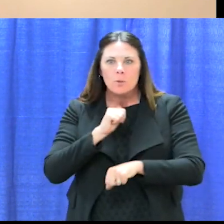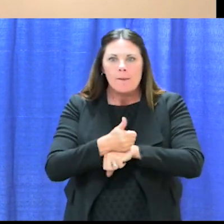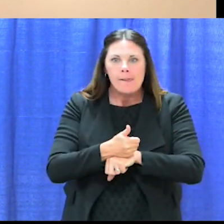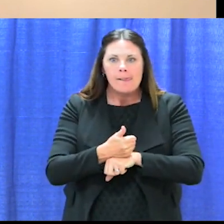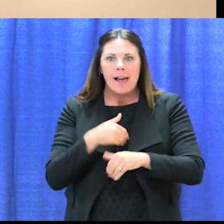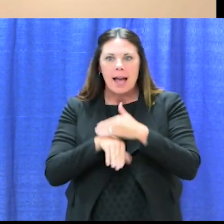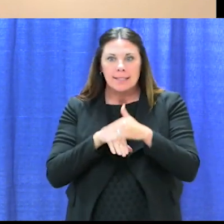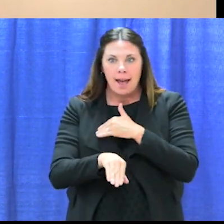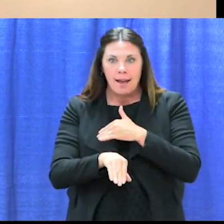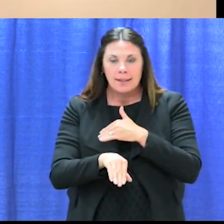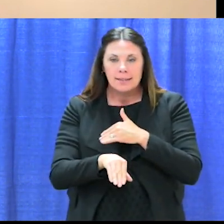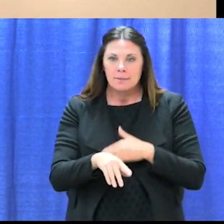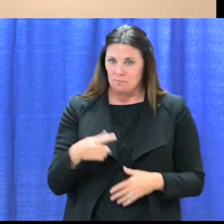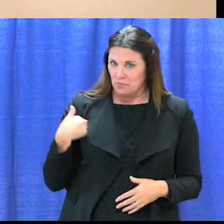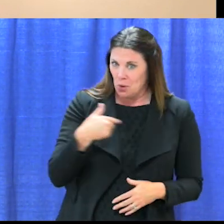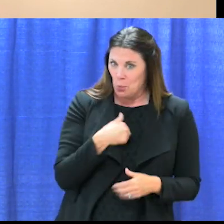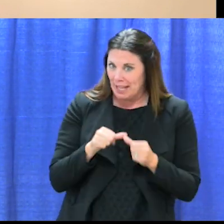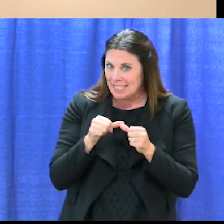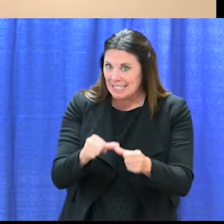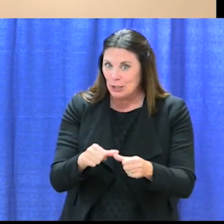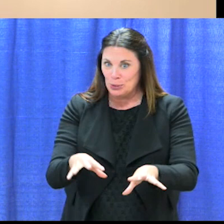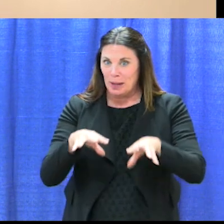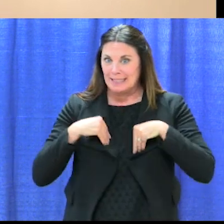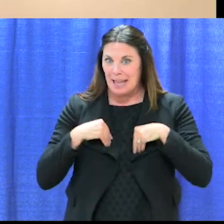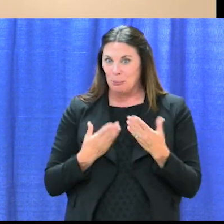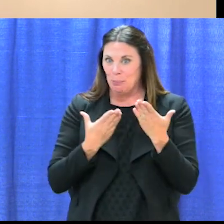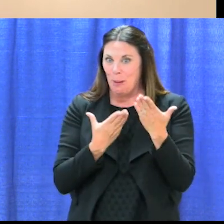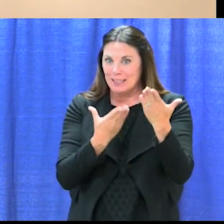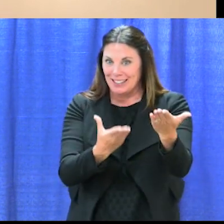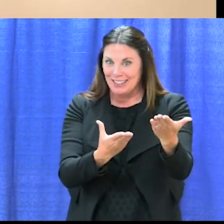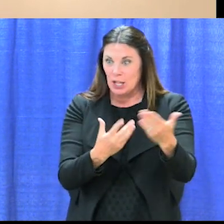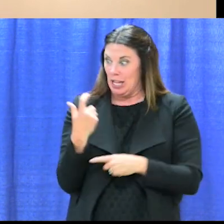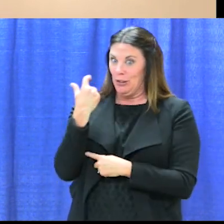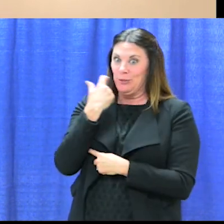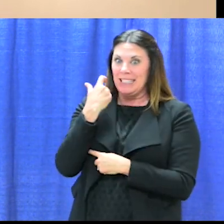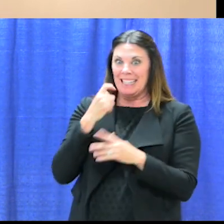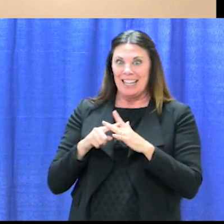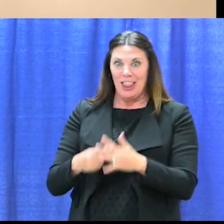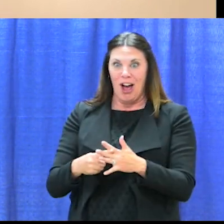We continue to accept proposals so we just recently launched it a couple weeks ago.